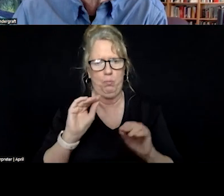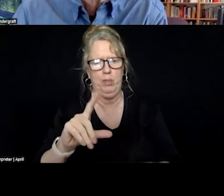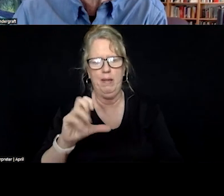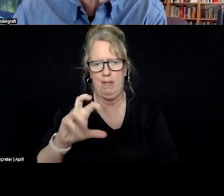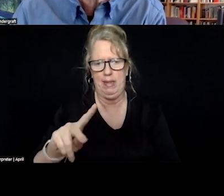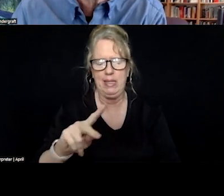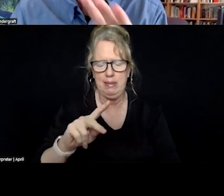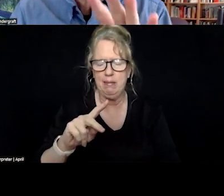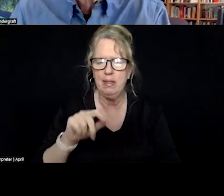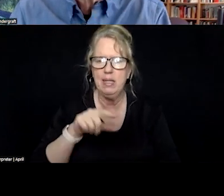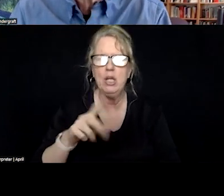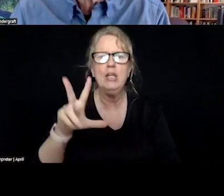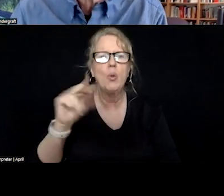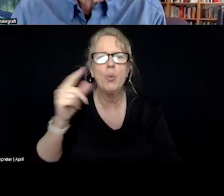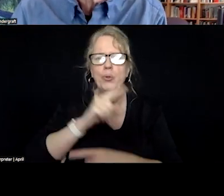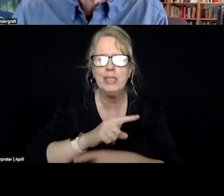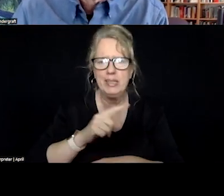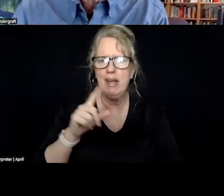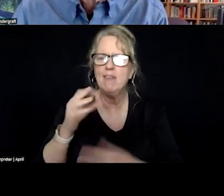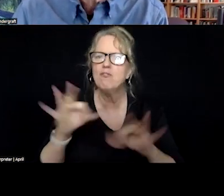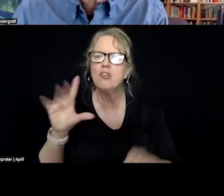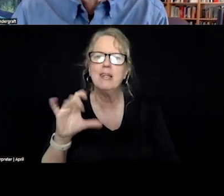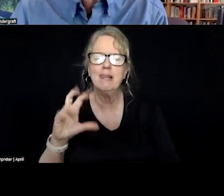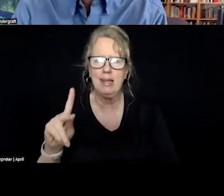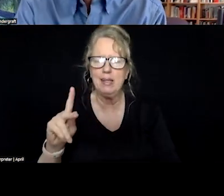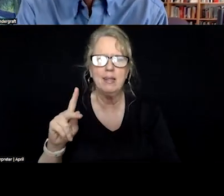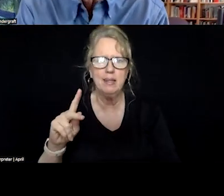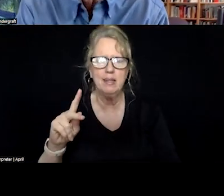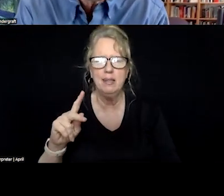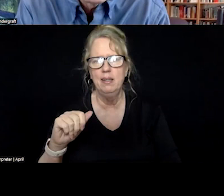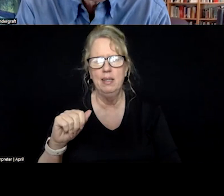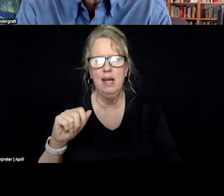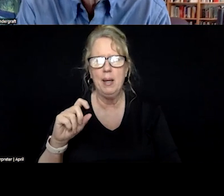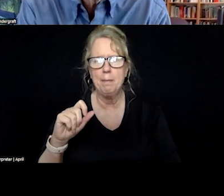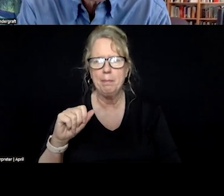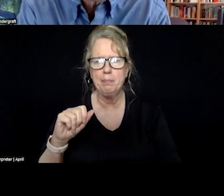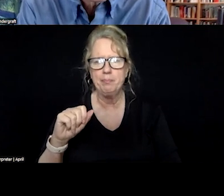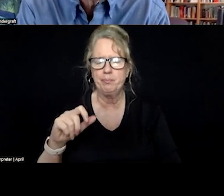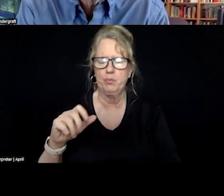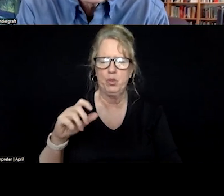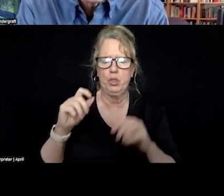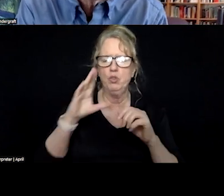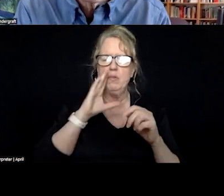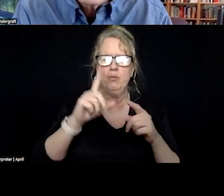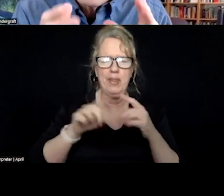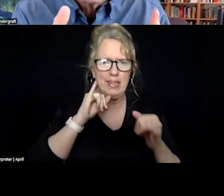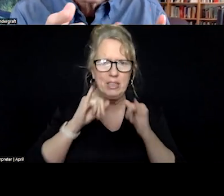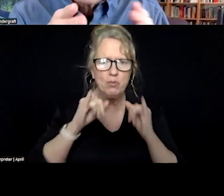IT IS A 30-DAY FREE LINK TO THAT INTERVIEW AND WILL GIVE YOU AN